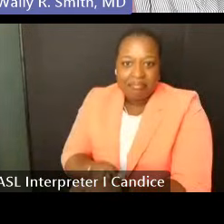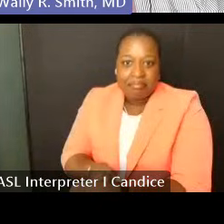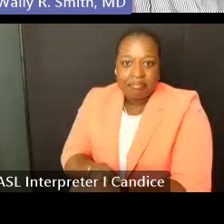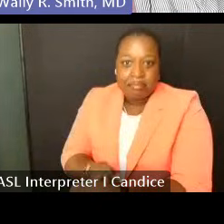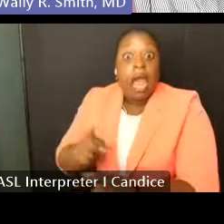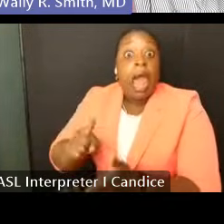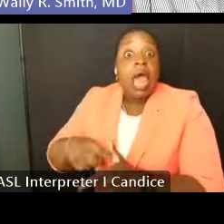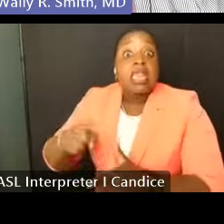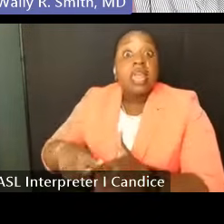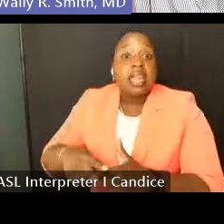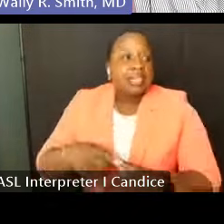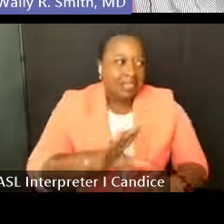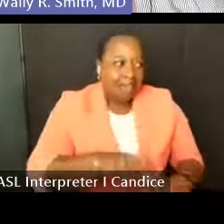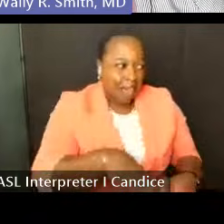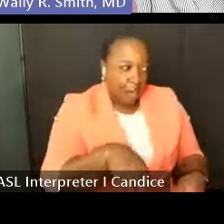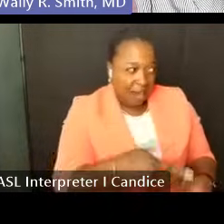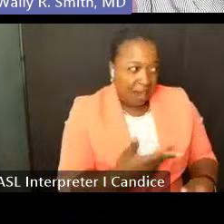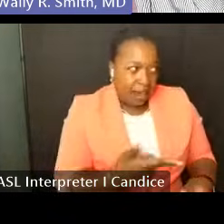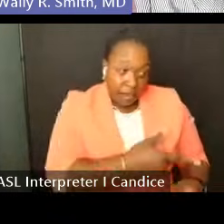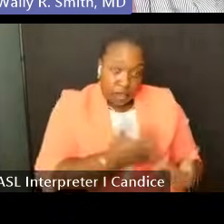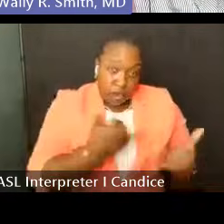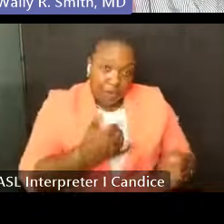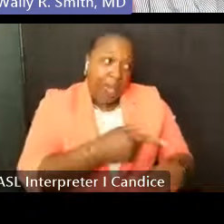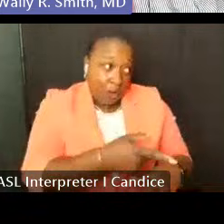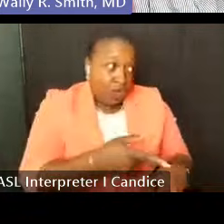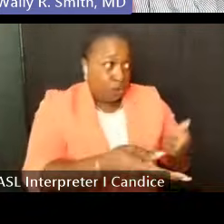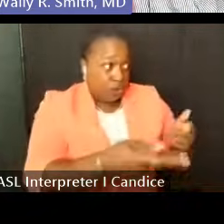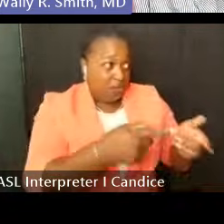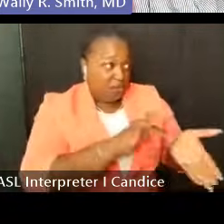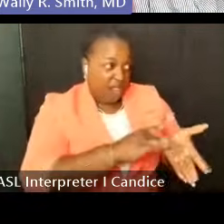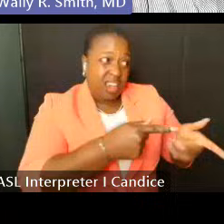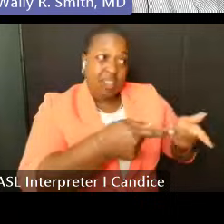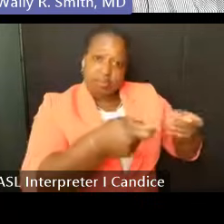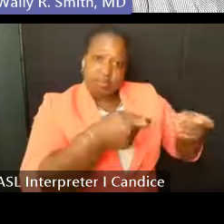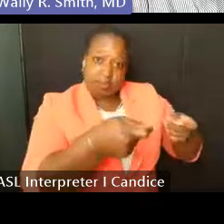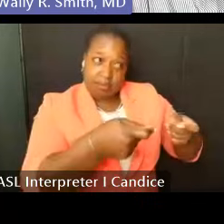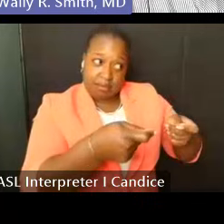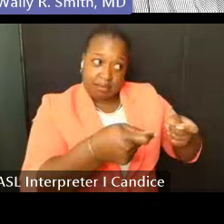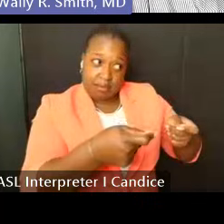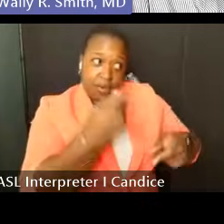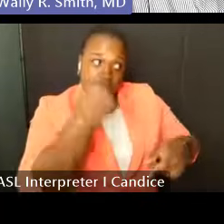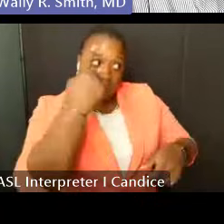or at least lower it significantly. Would you like to hear about seven or eight ways